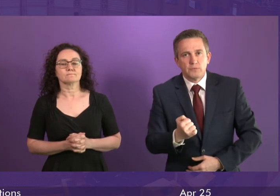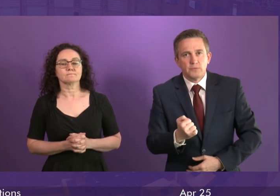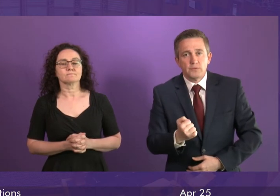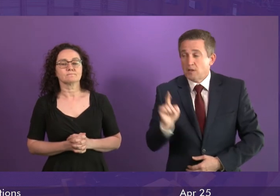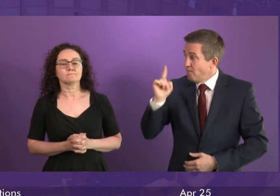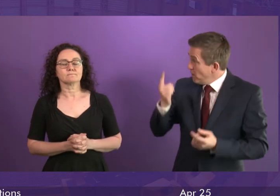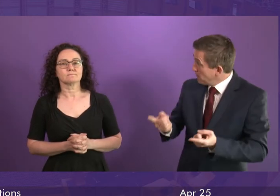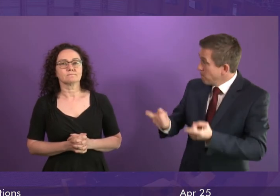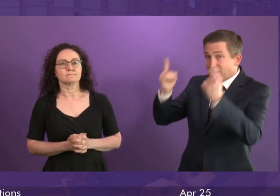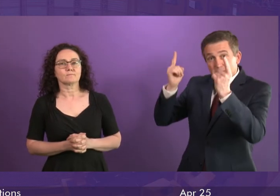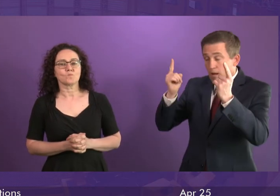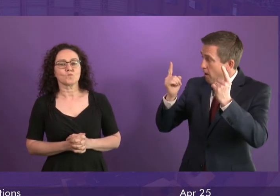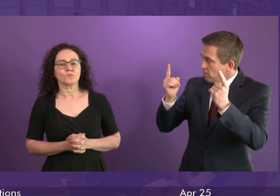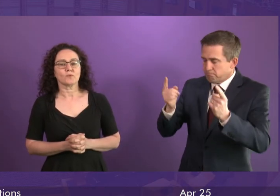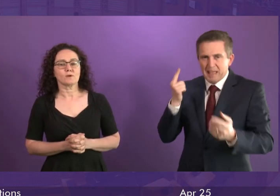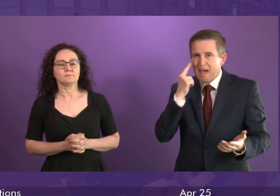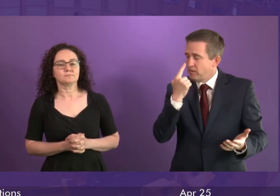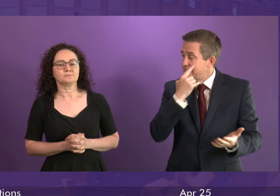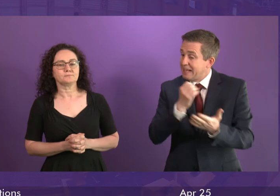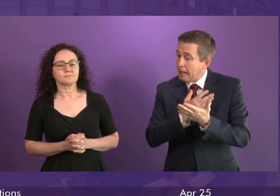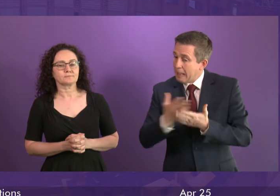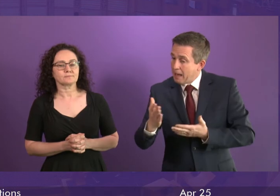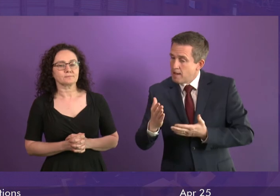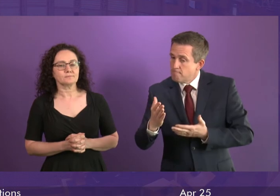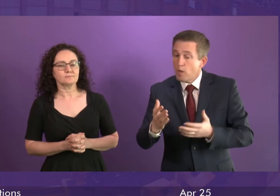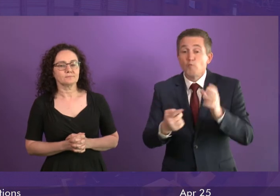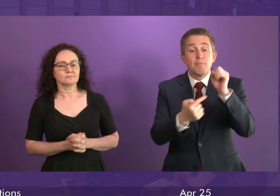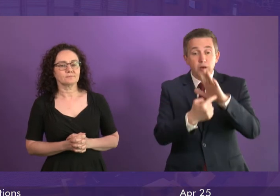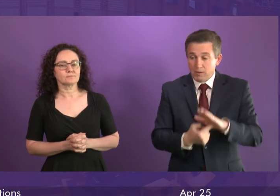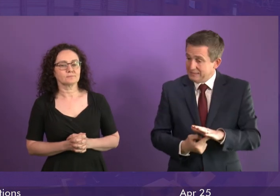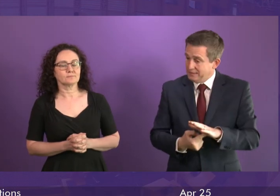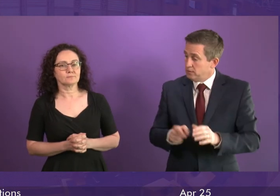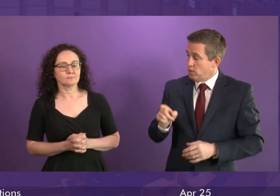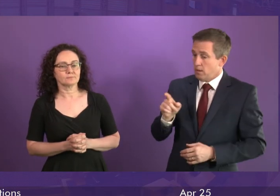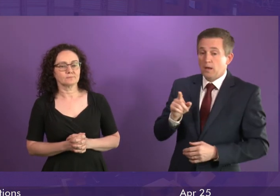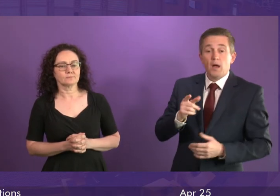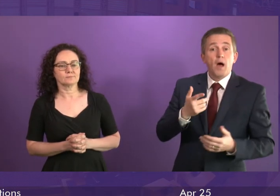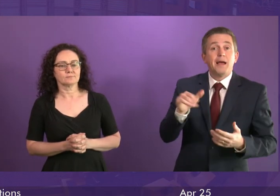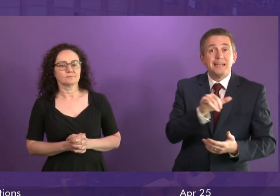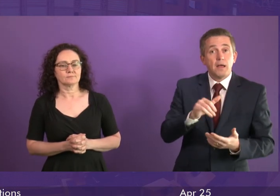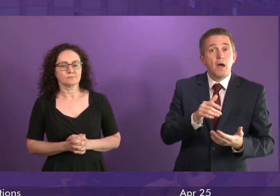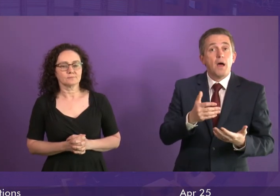Is not it the case that, when it comes to a choice between protecting the poor and protecting